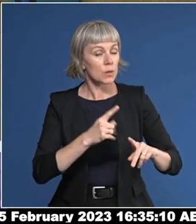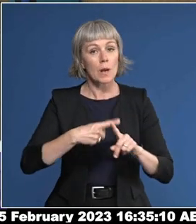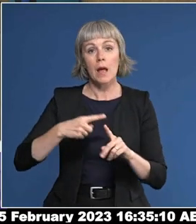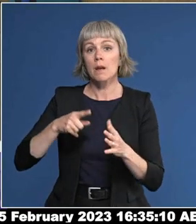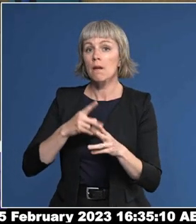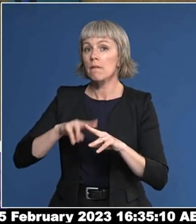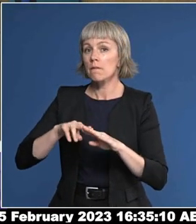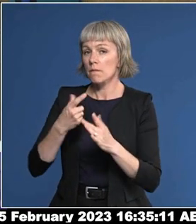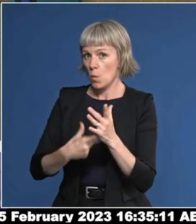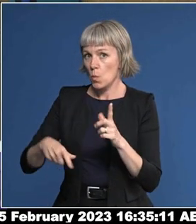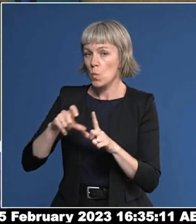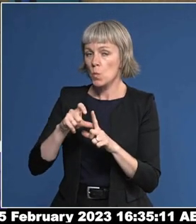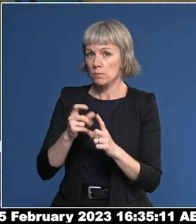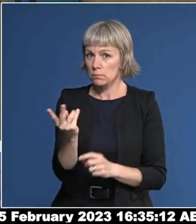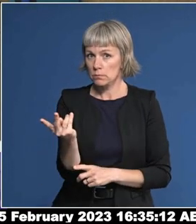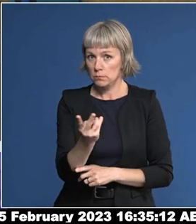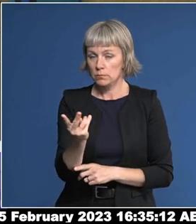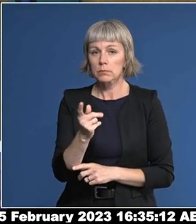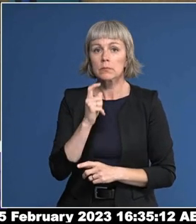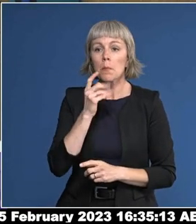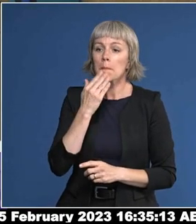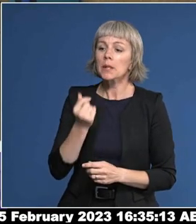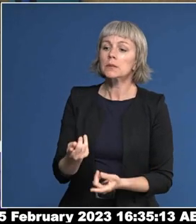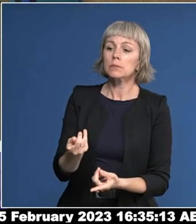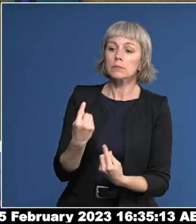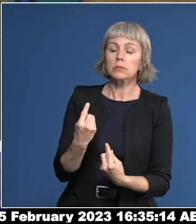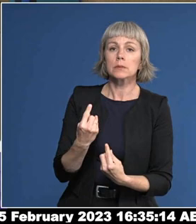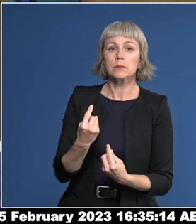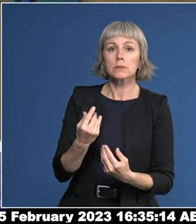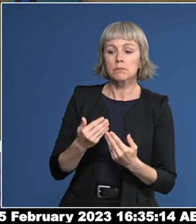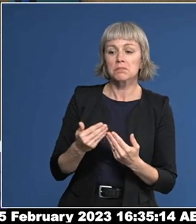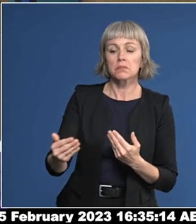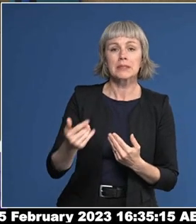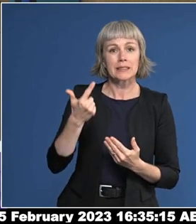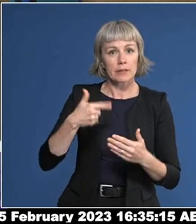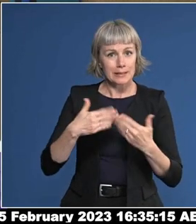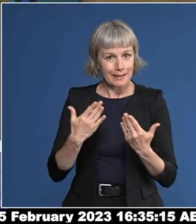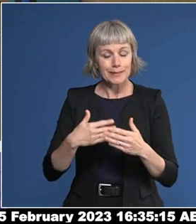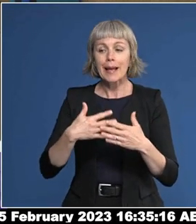Solicitor Assisting within seven days from today's date any written submissions it